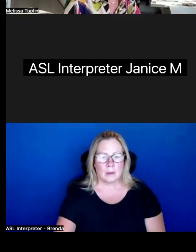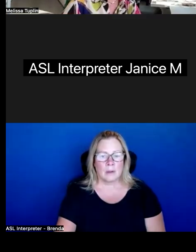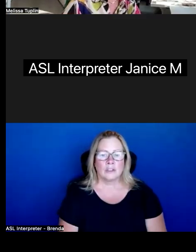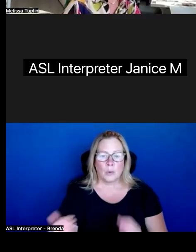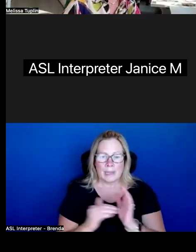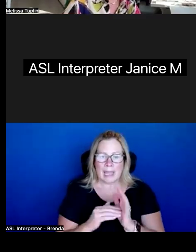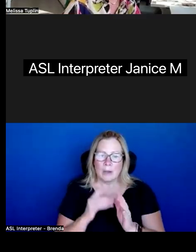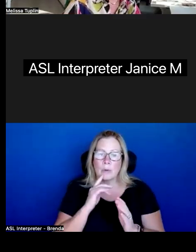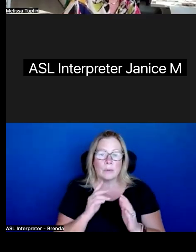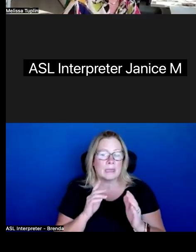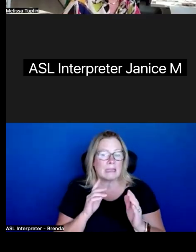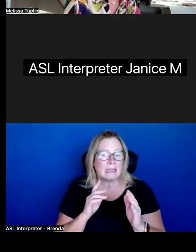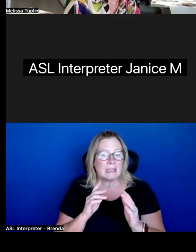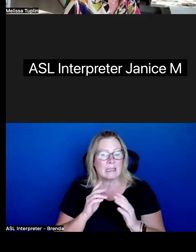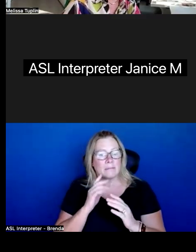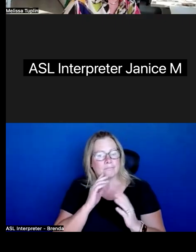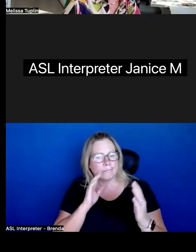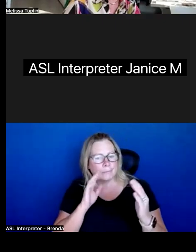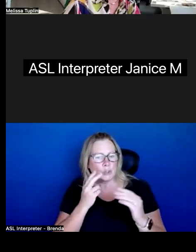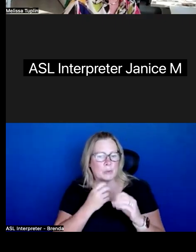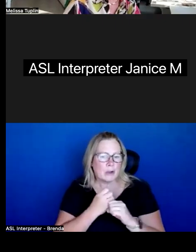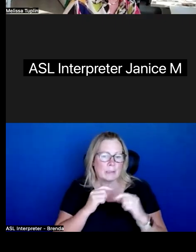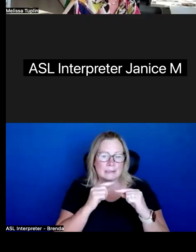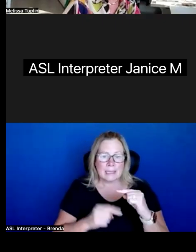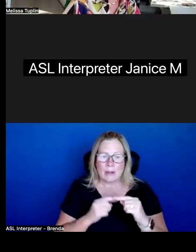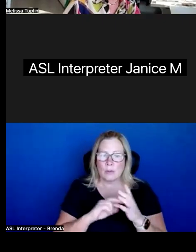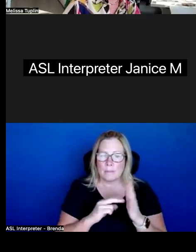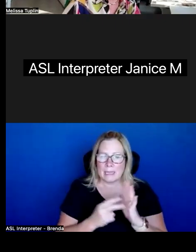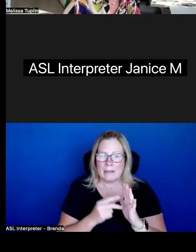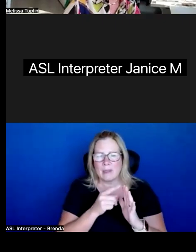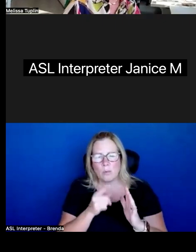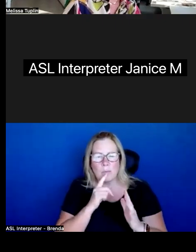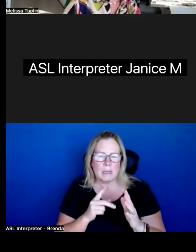and see changes to their grant amounts every two years instead of every four.